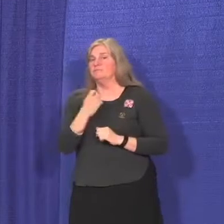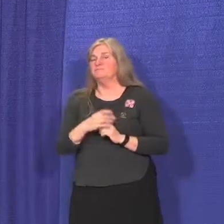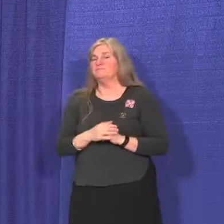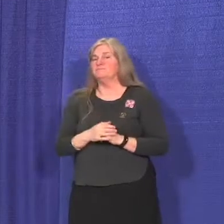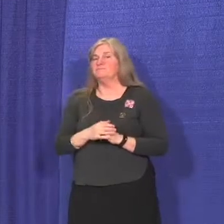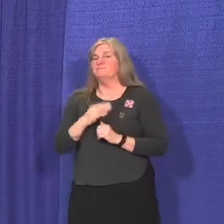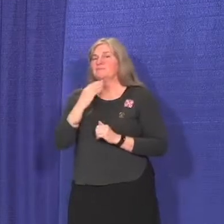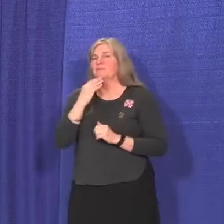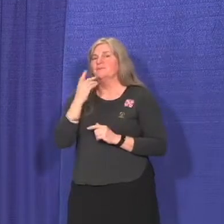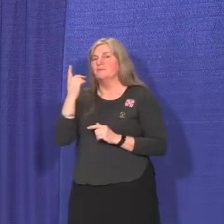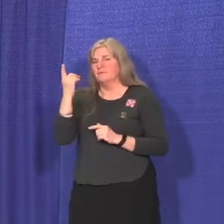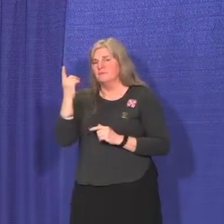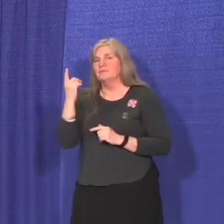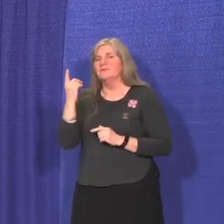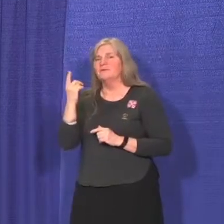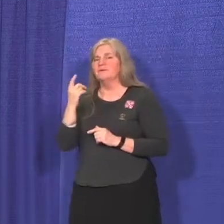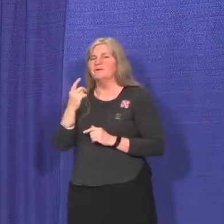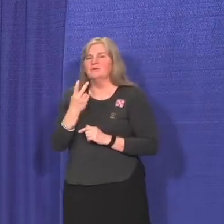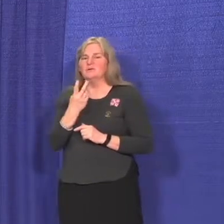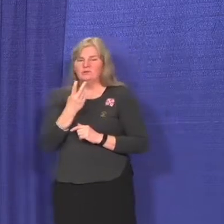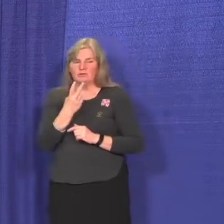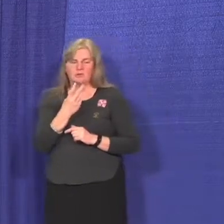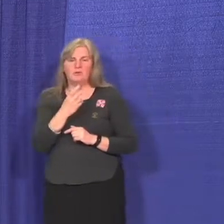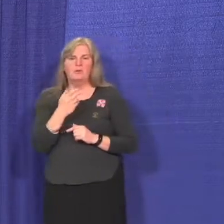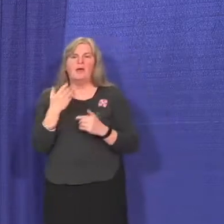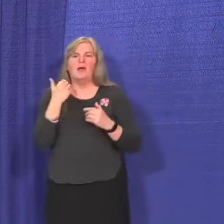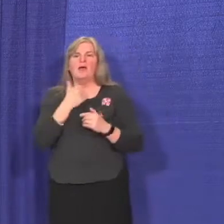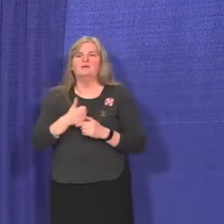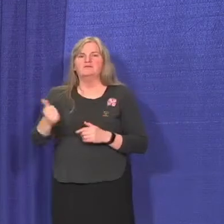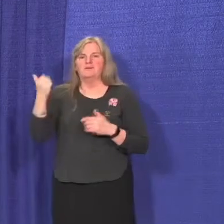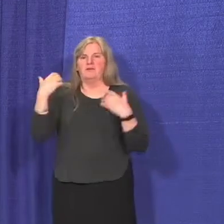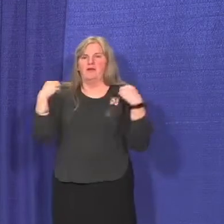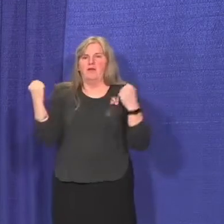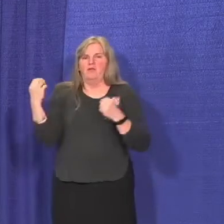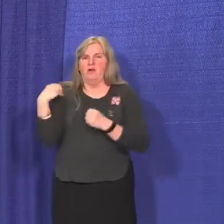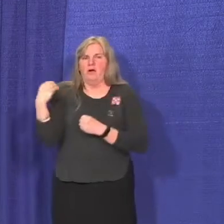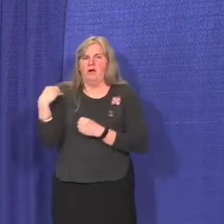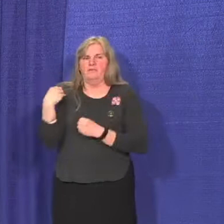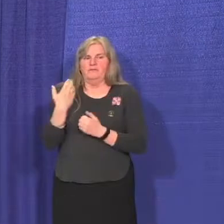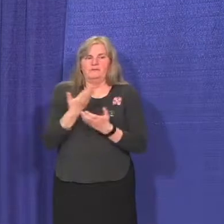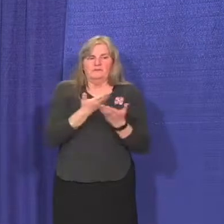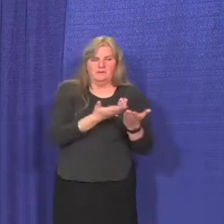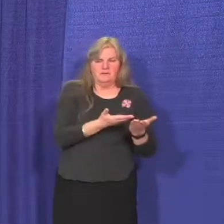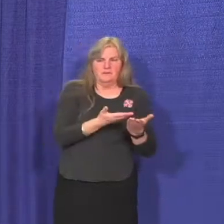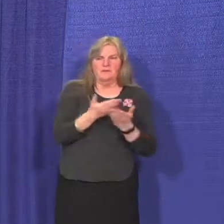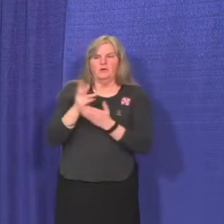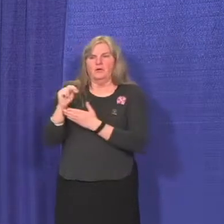something the Yukon is interested in? I know from having lived up there they really think of